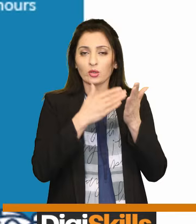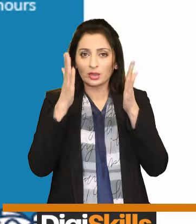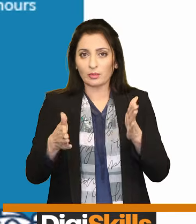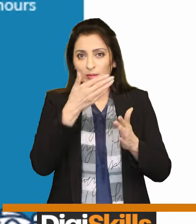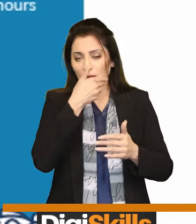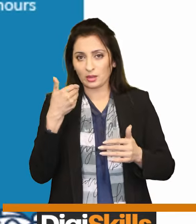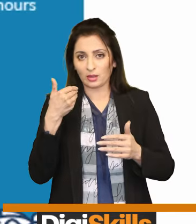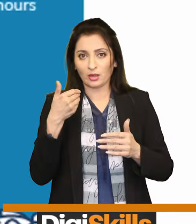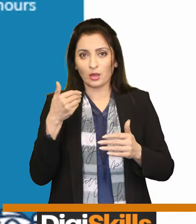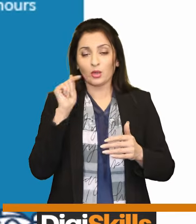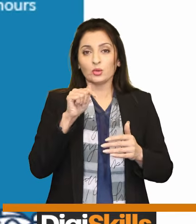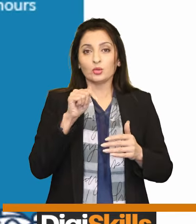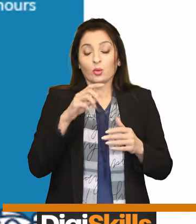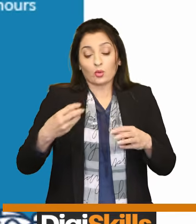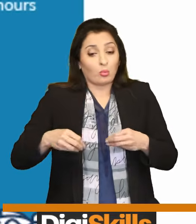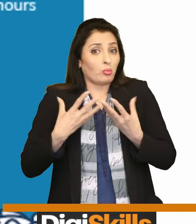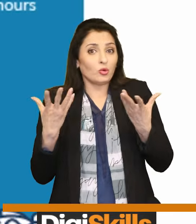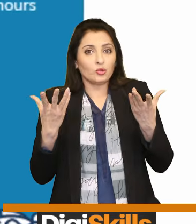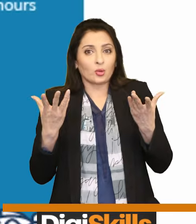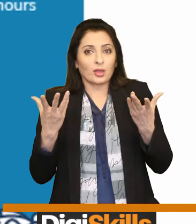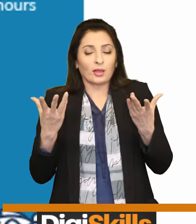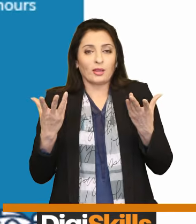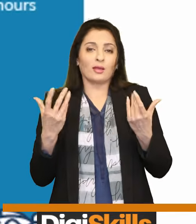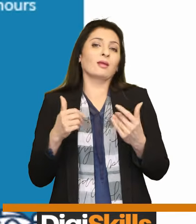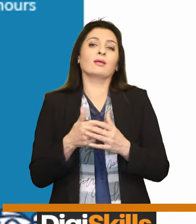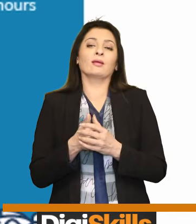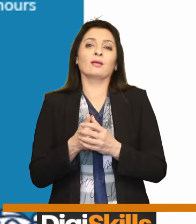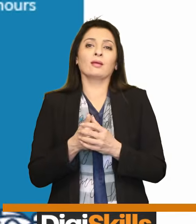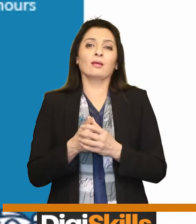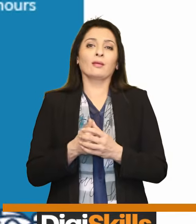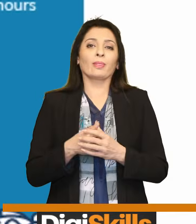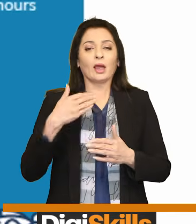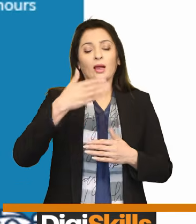who prefer to work on projects that excite them.